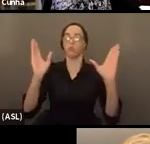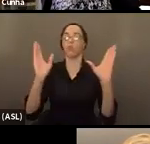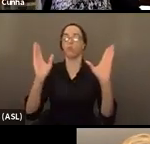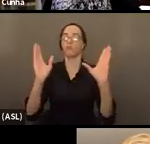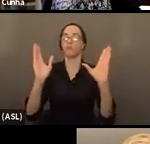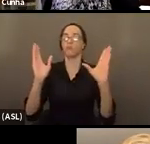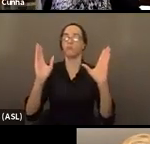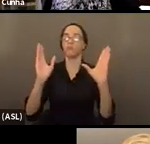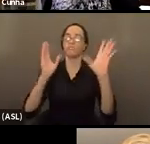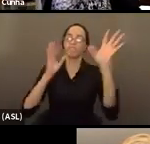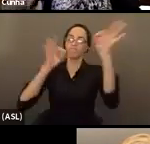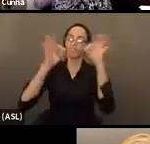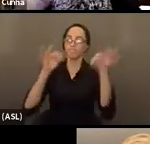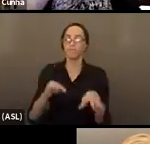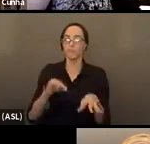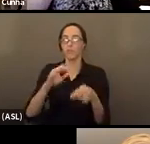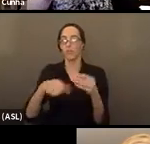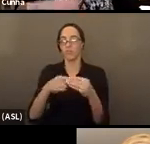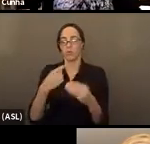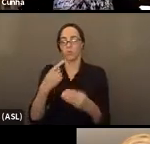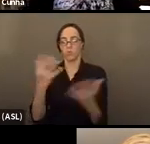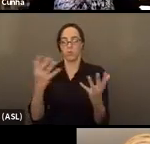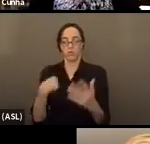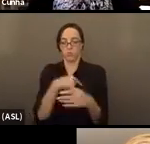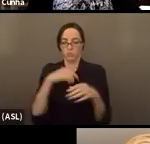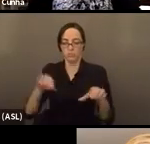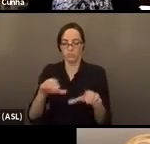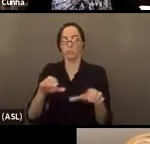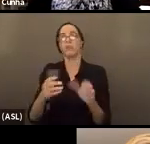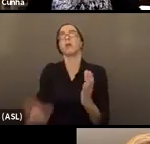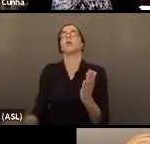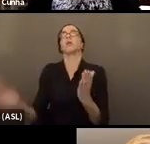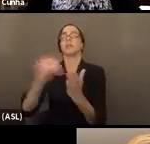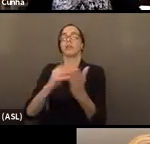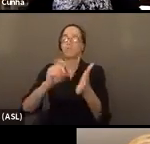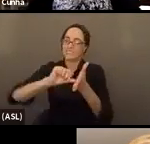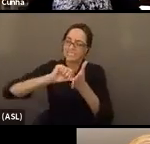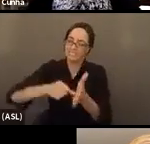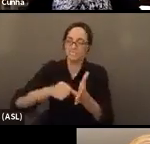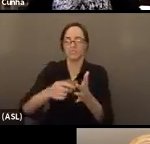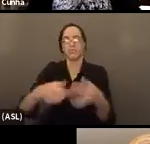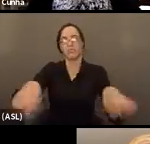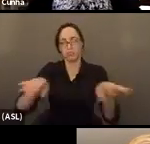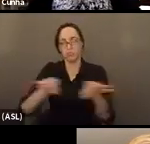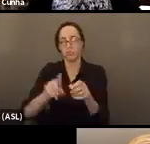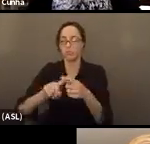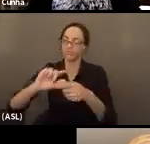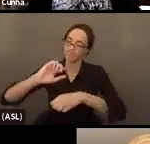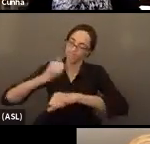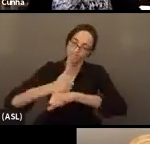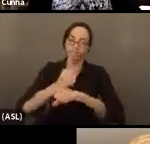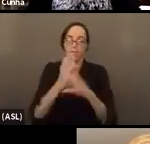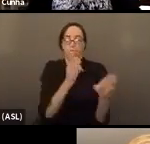the importance of making a plan definitely making a plan so i will provide our contact information